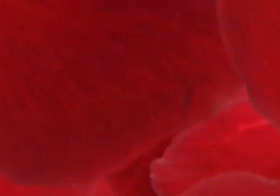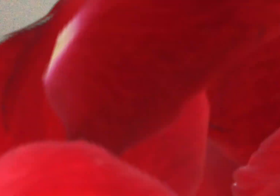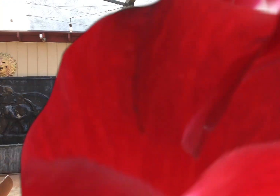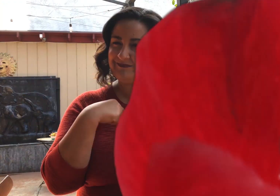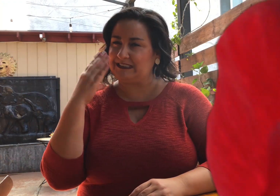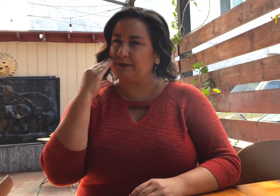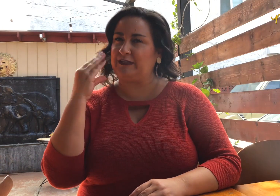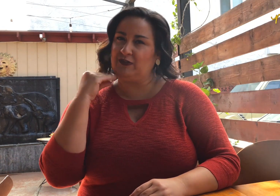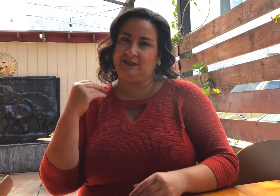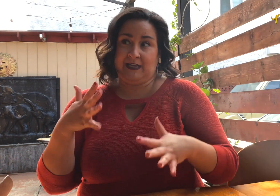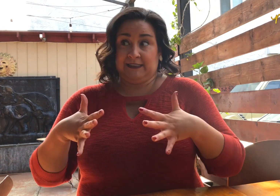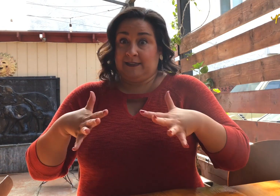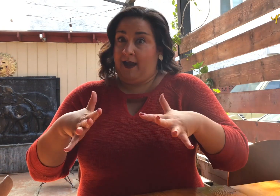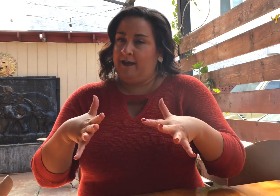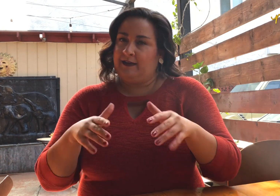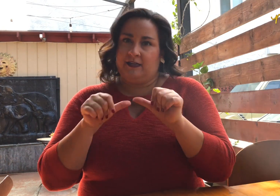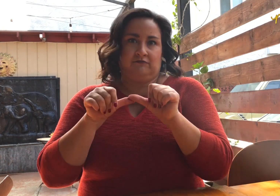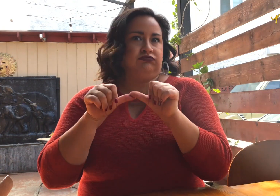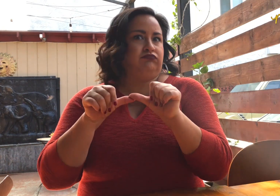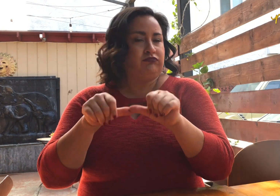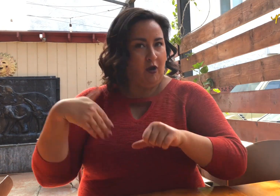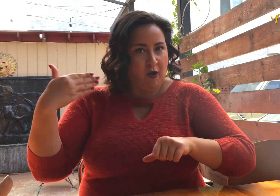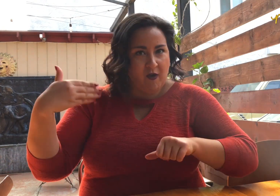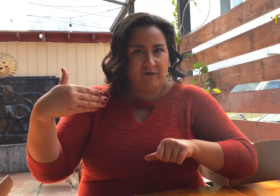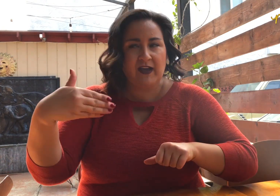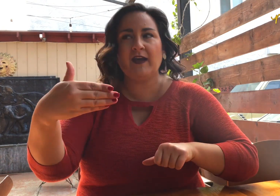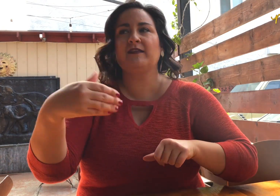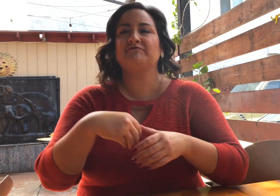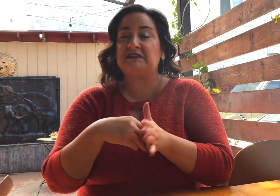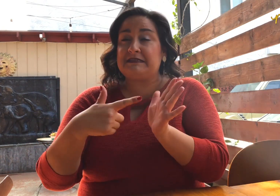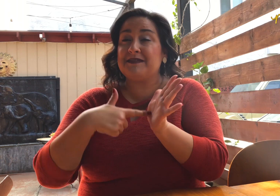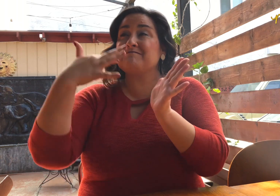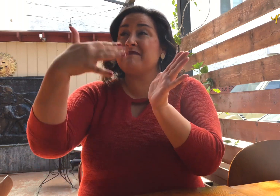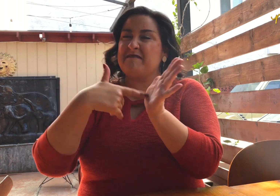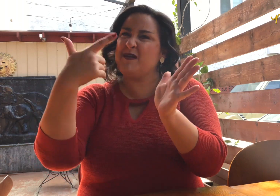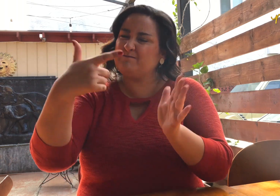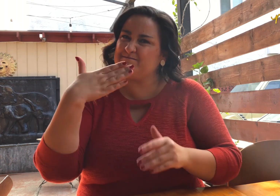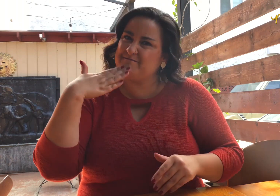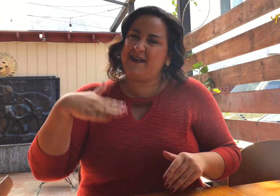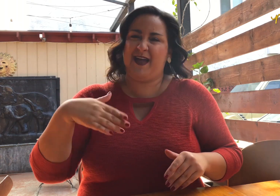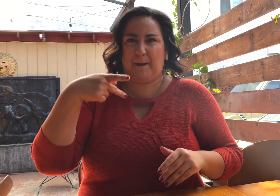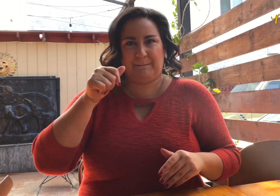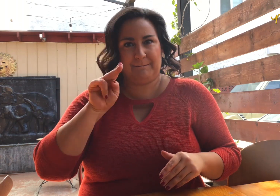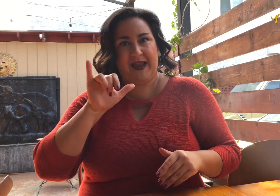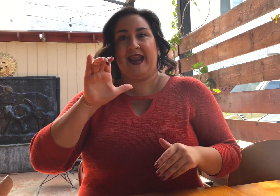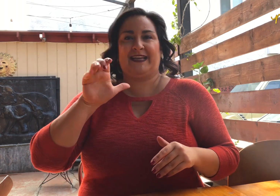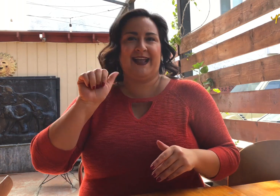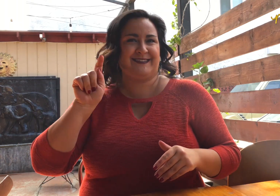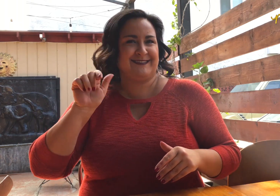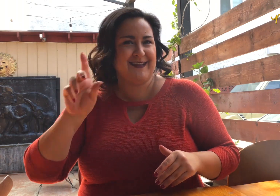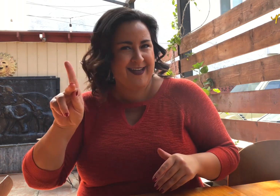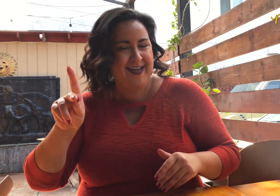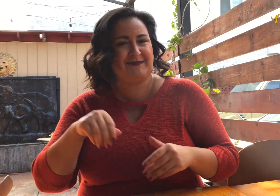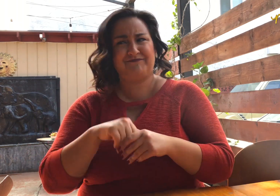I experience constant anxiety as well as the occasional panic attack.